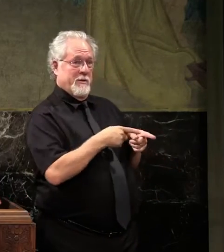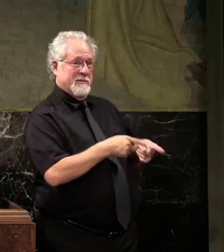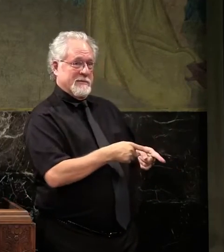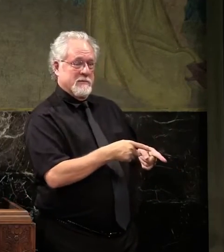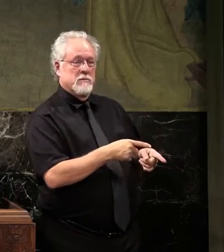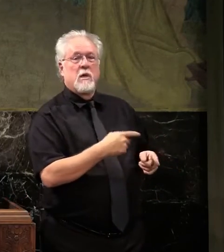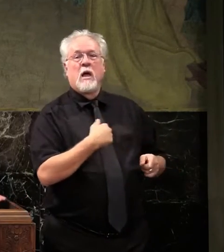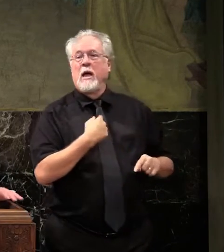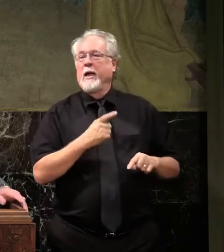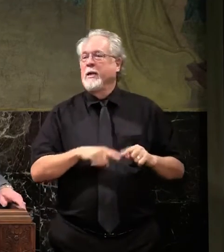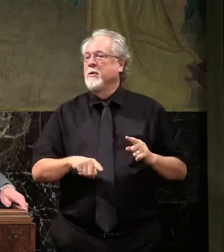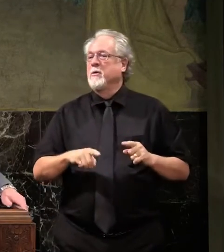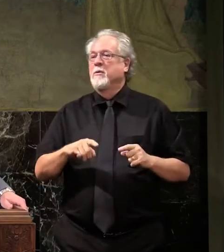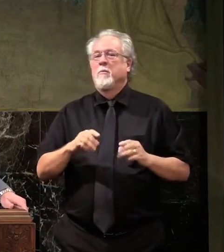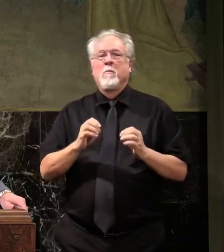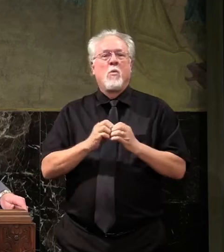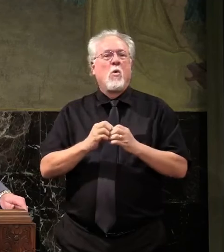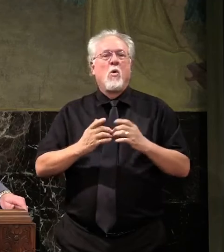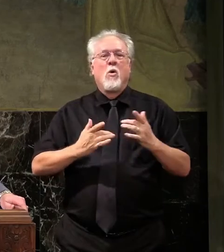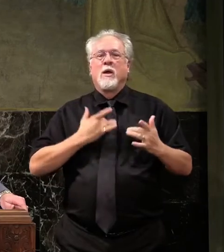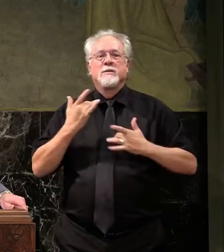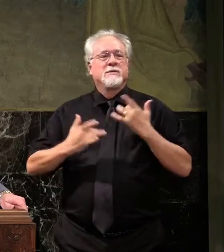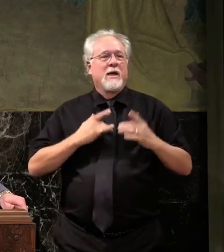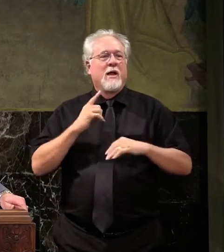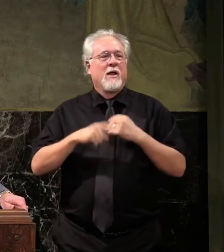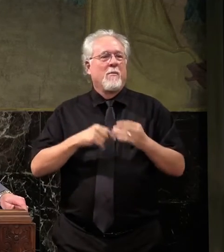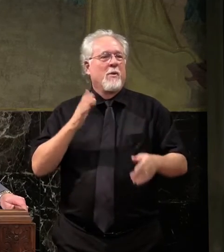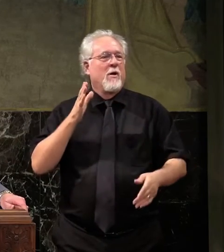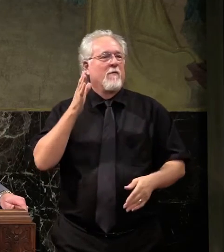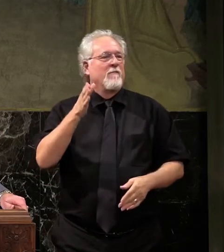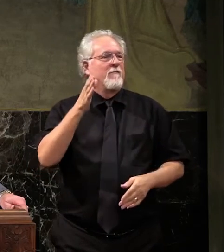not be more excited about the future of our great state and I am right now